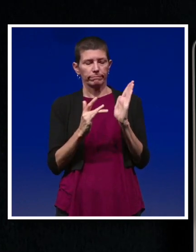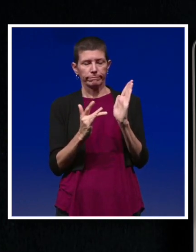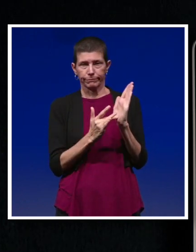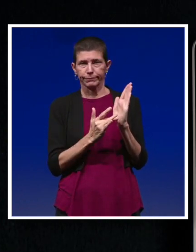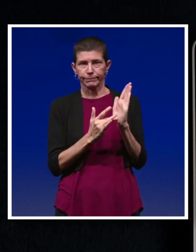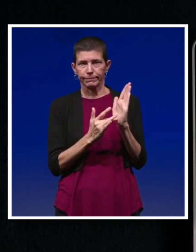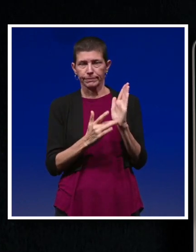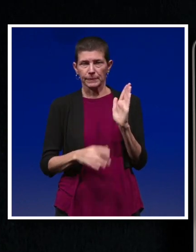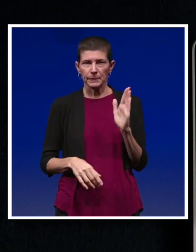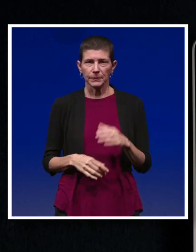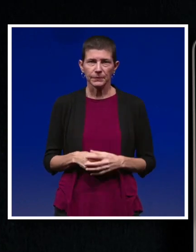by pushing the home button.